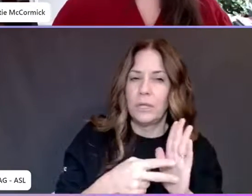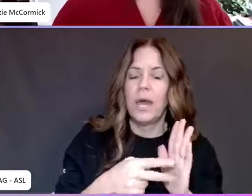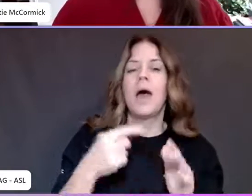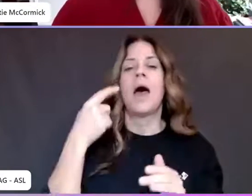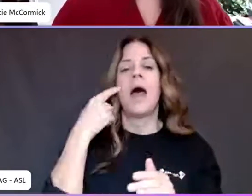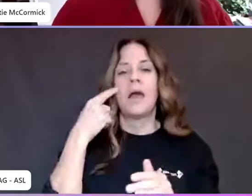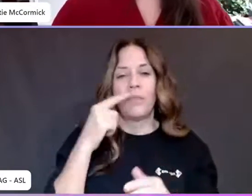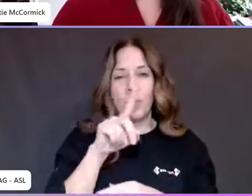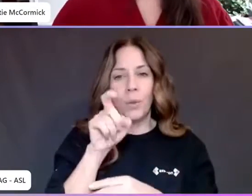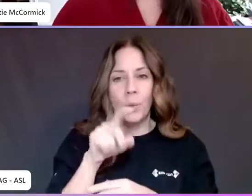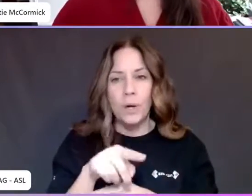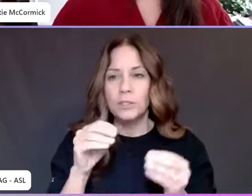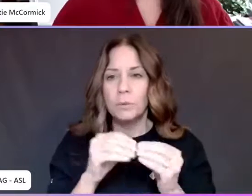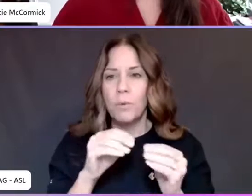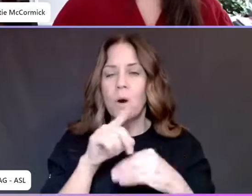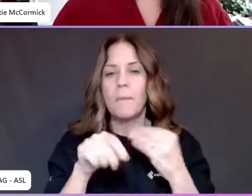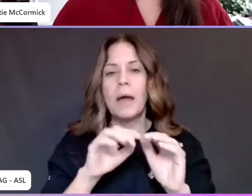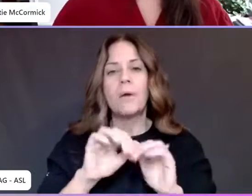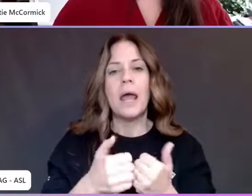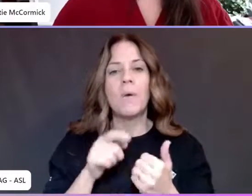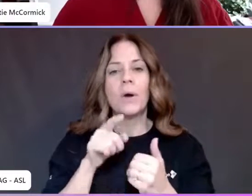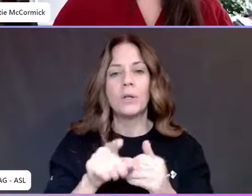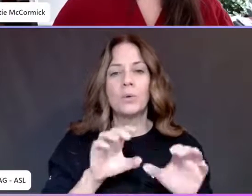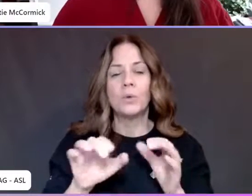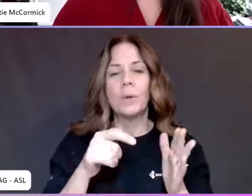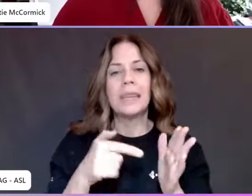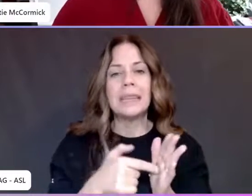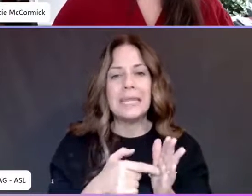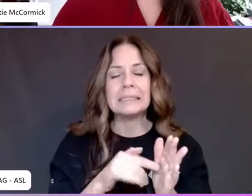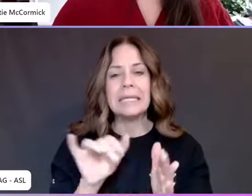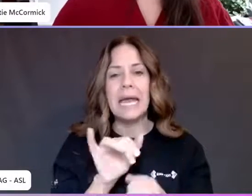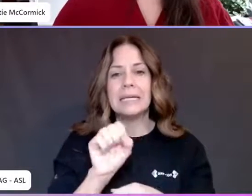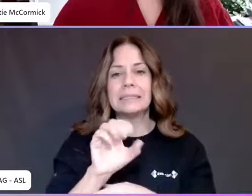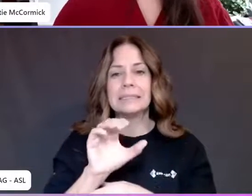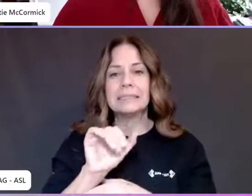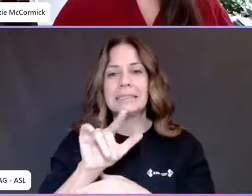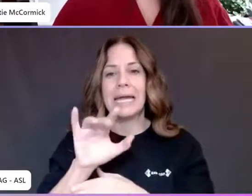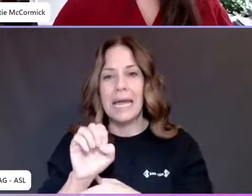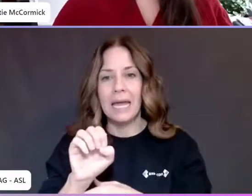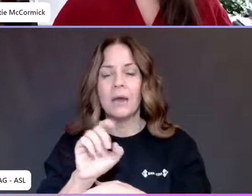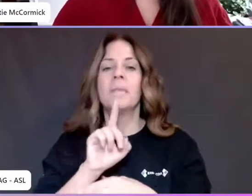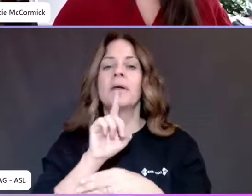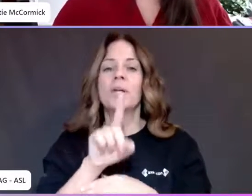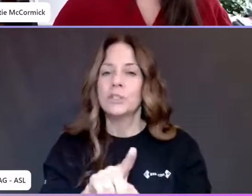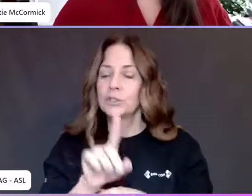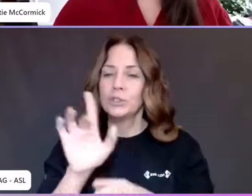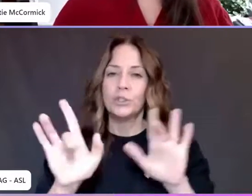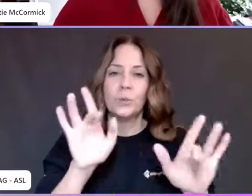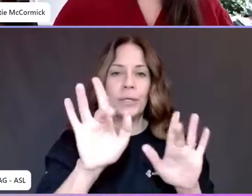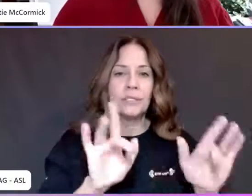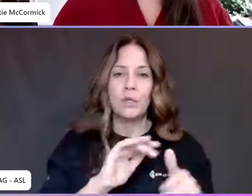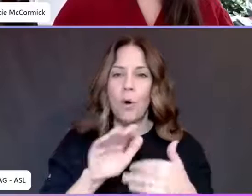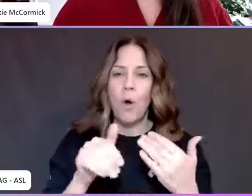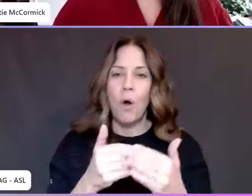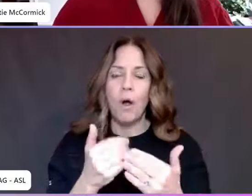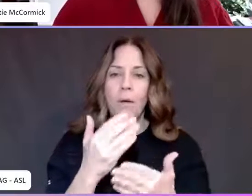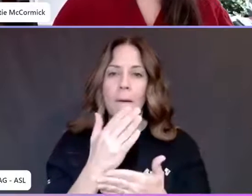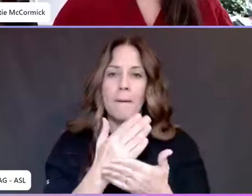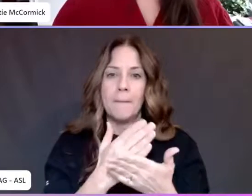conducted? Or how is the audit issues being completed? [Heidi Kelly-Gibson] I think the question is more about how